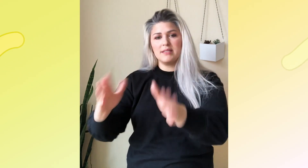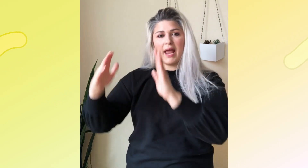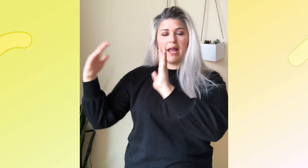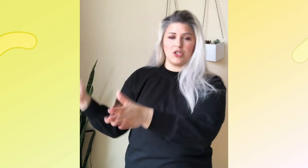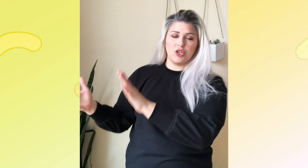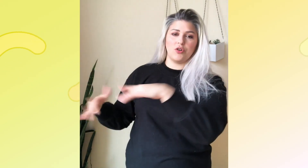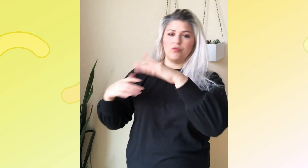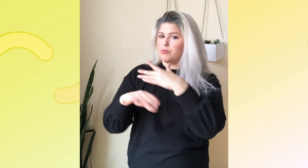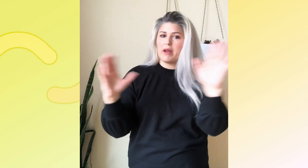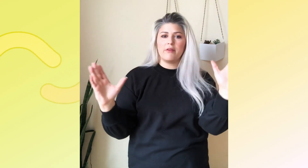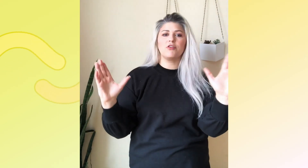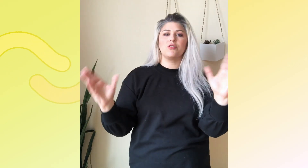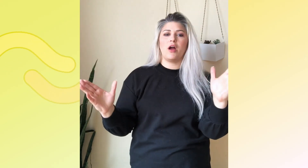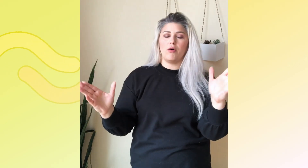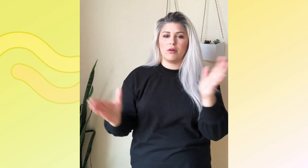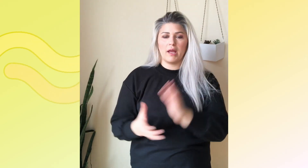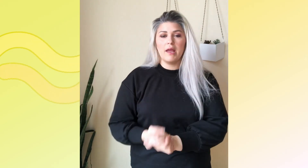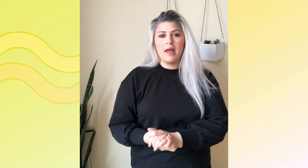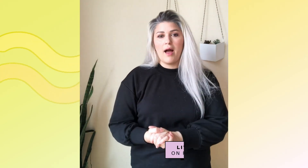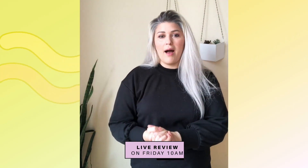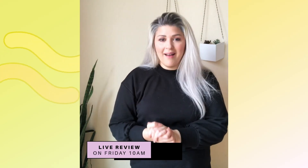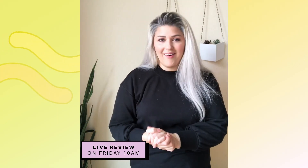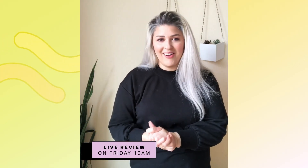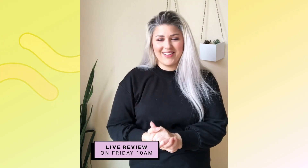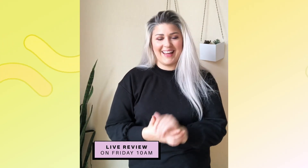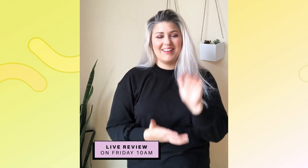day two, ready for you to go. Okay. Okay.